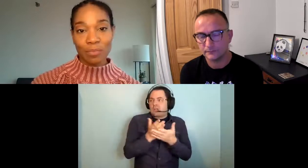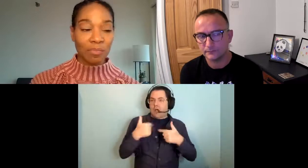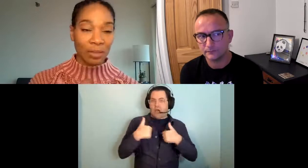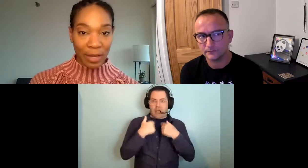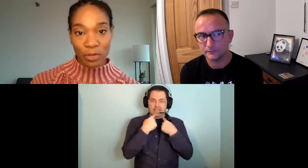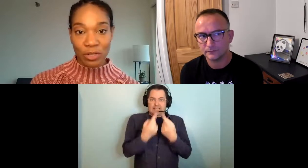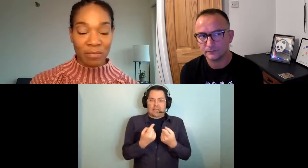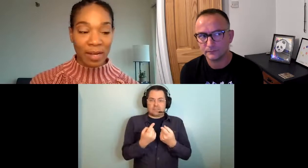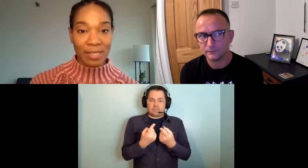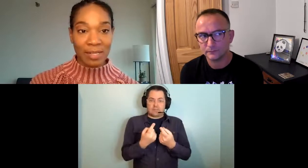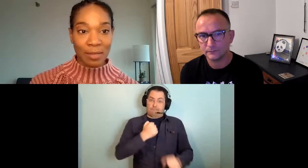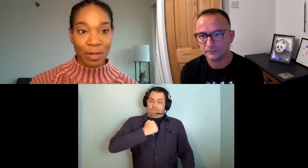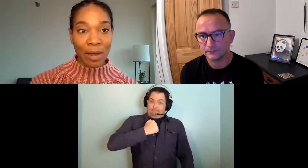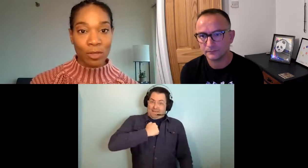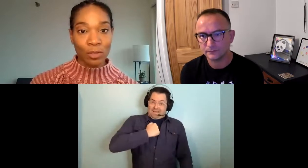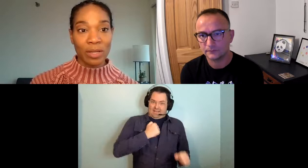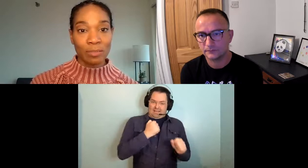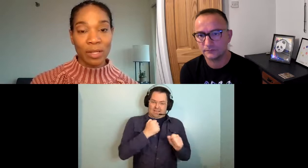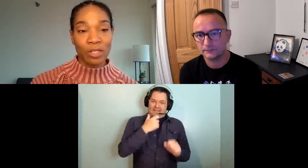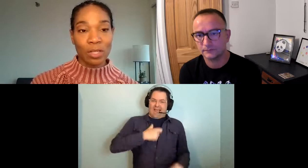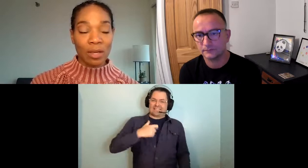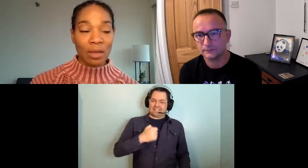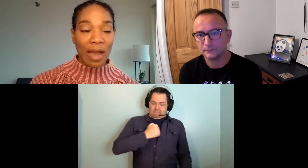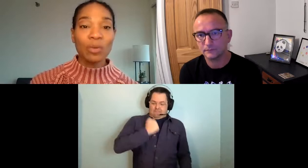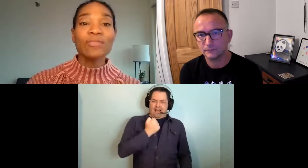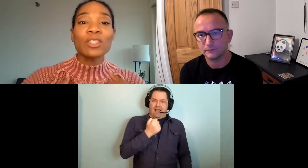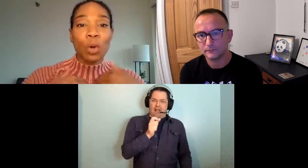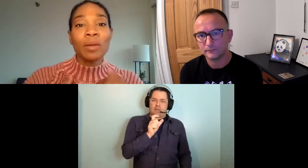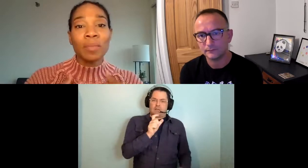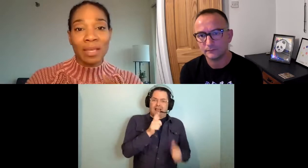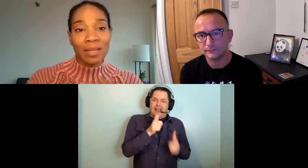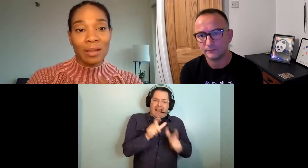language is so personal and I think its one of those